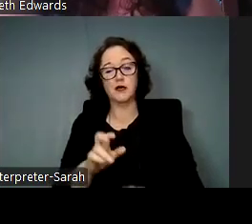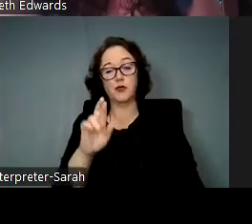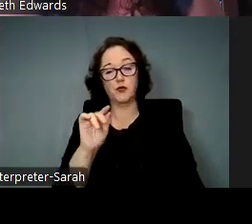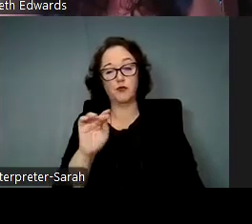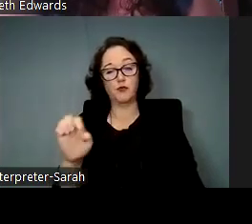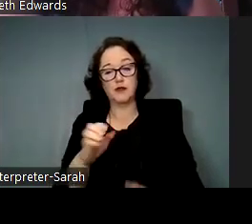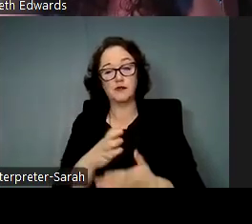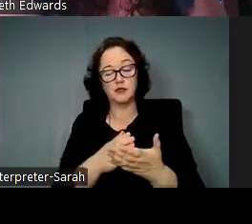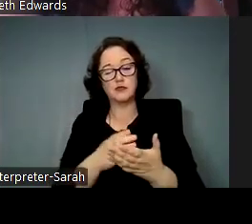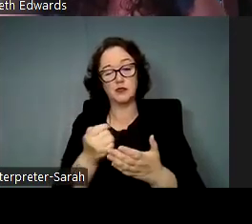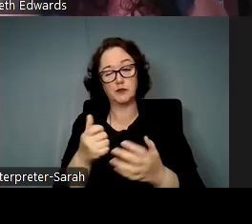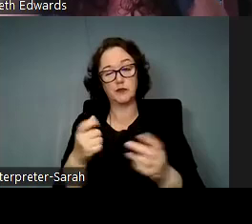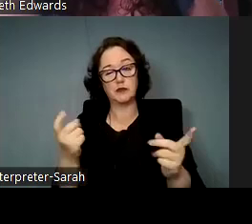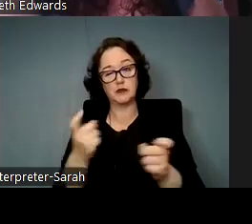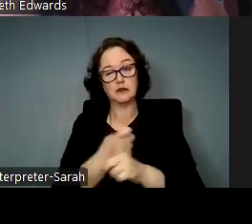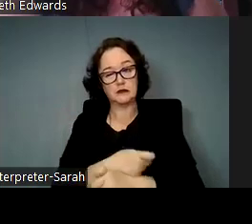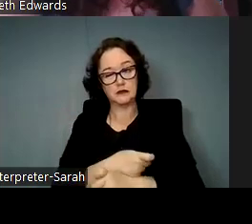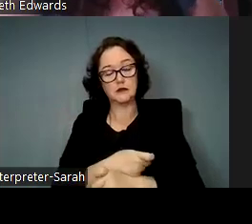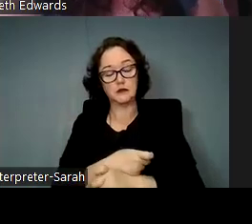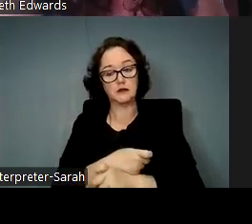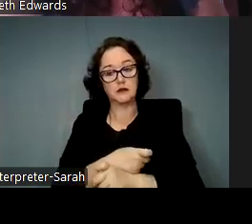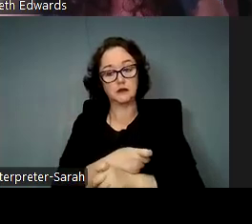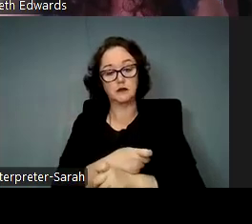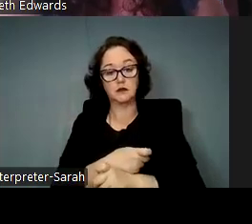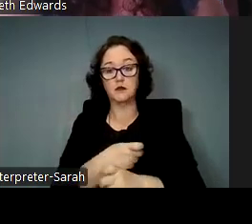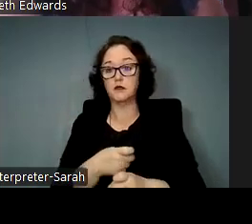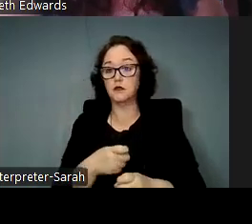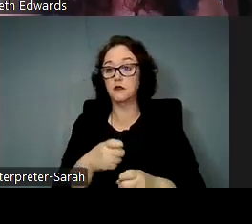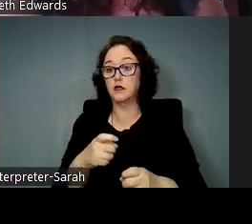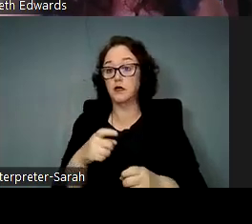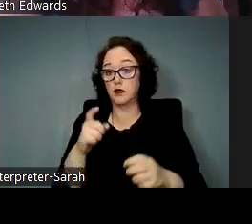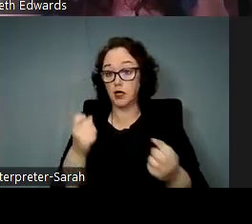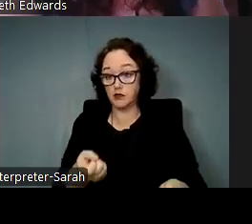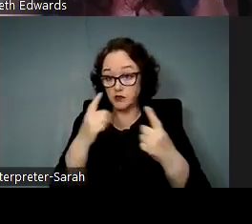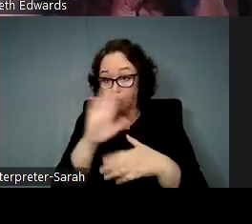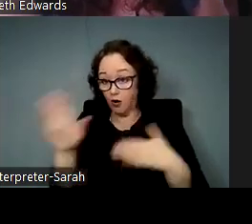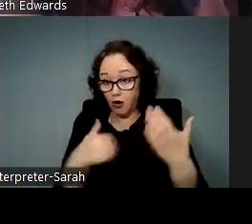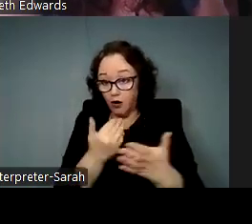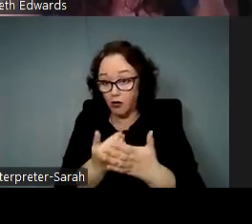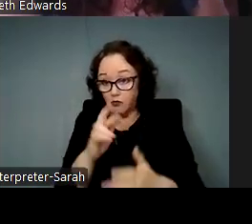ultimately, you don't really have to understand all of the rate section to [be able to] say, this is the rate that